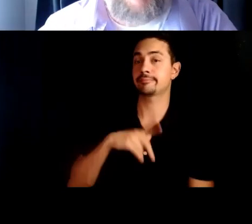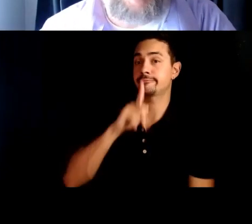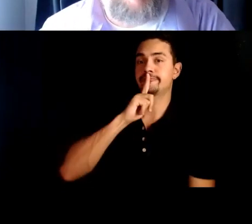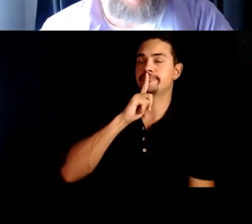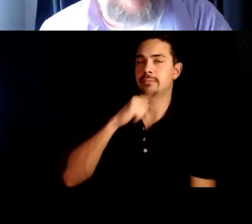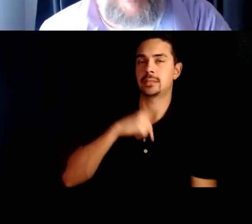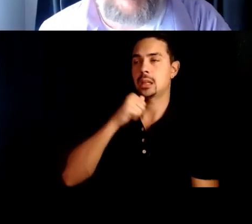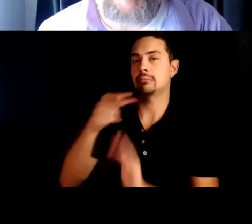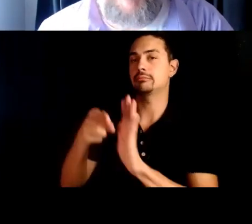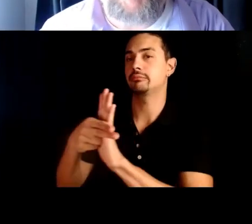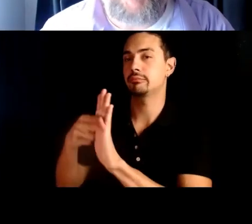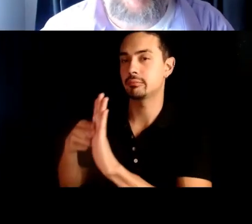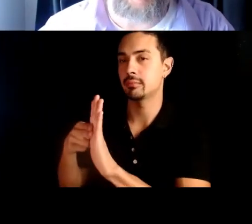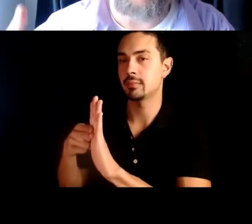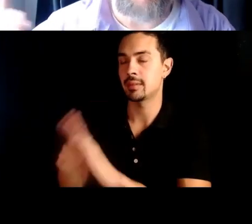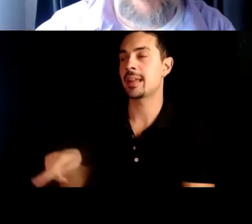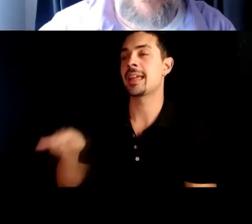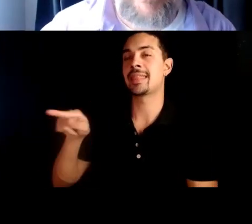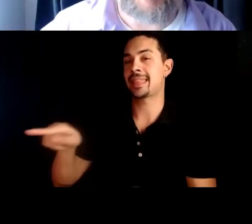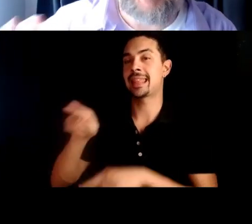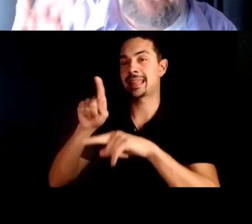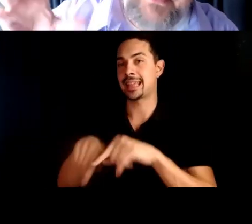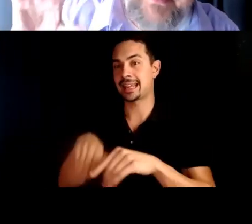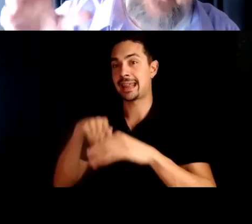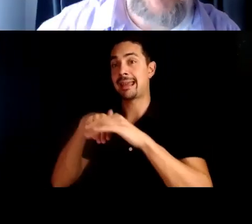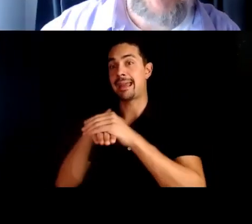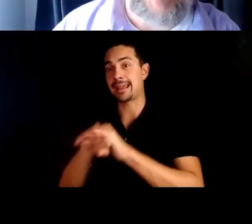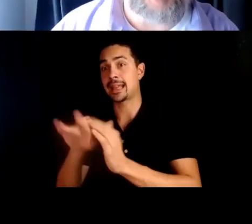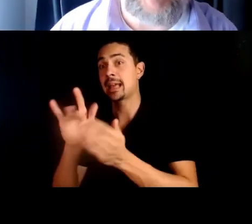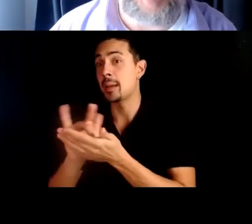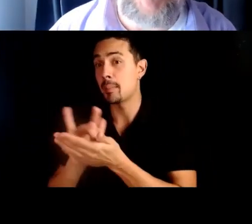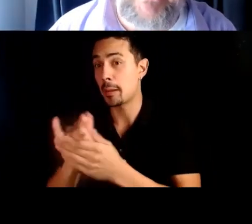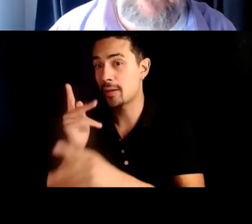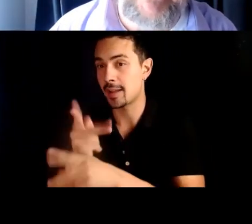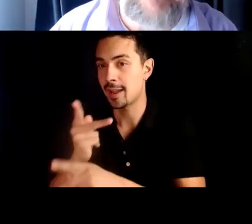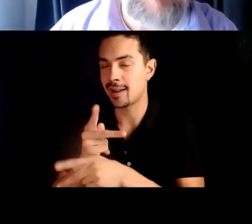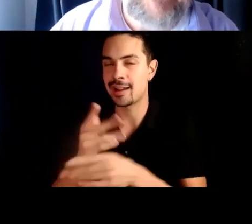they may not be able to access medical care later on. So there's some catch-22 there with it.